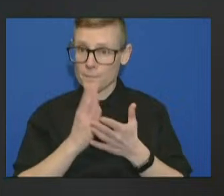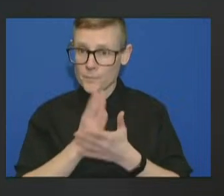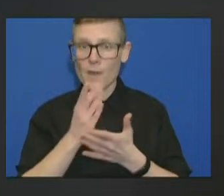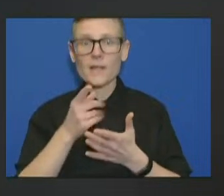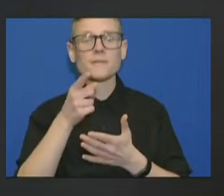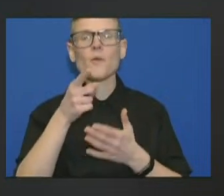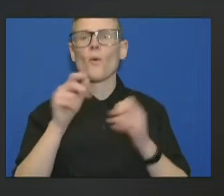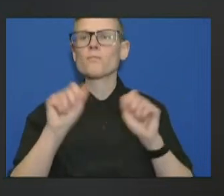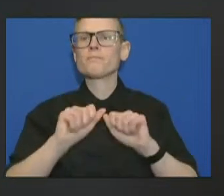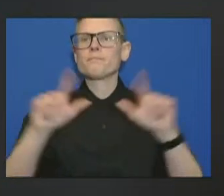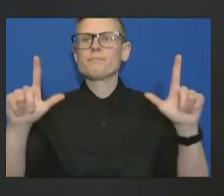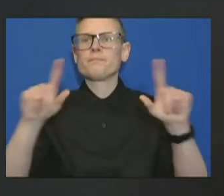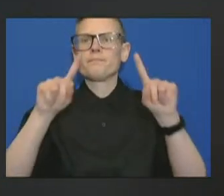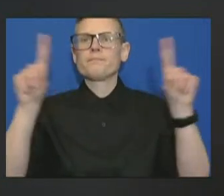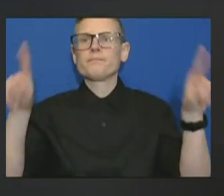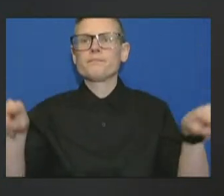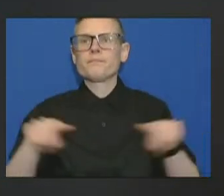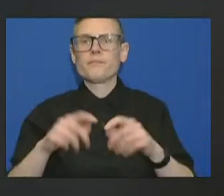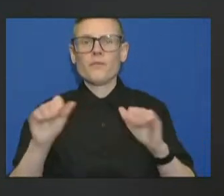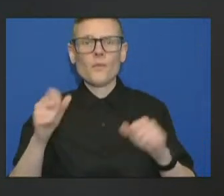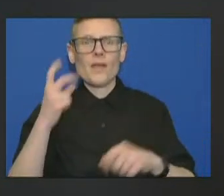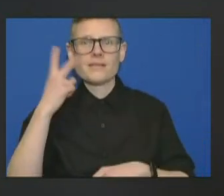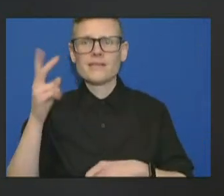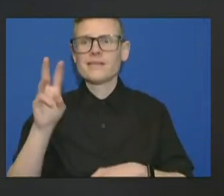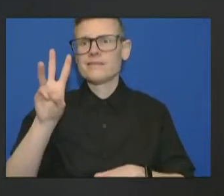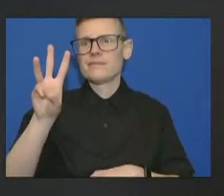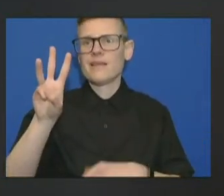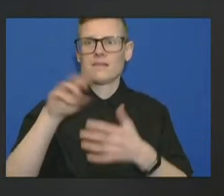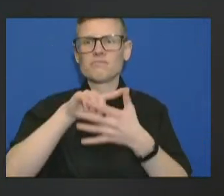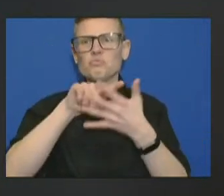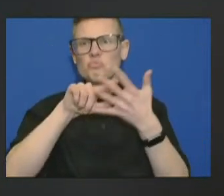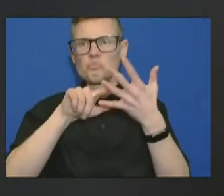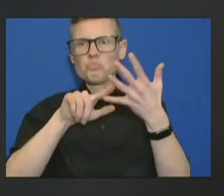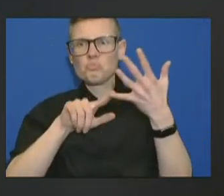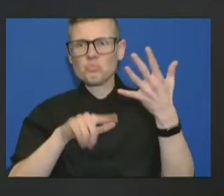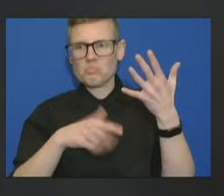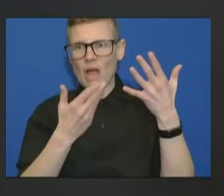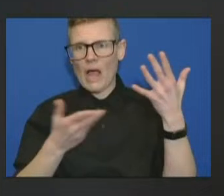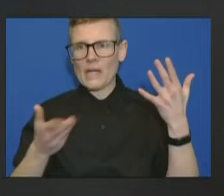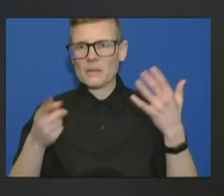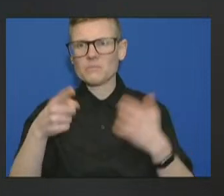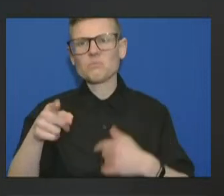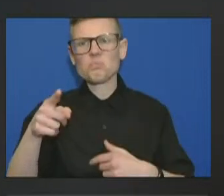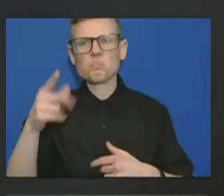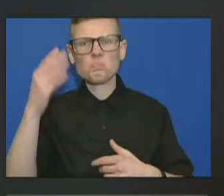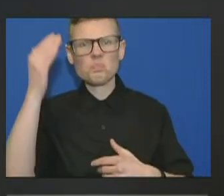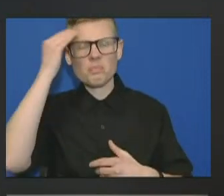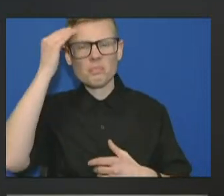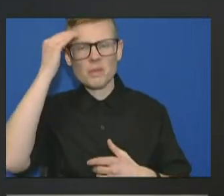Next one. All right. So on the